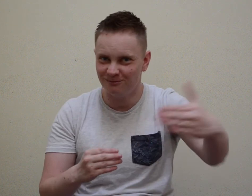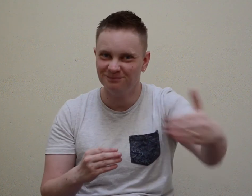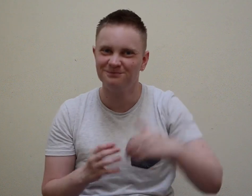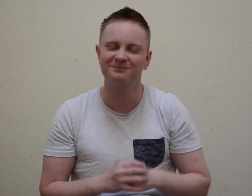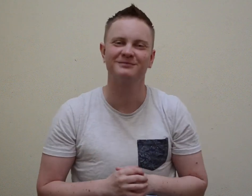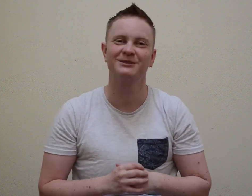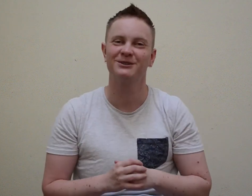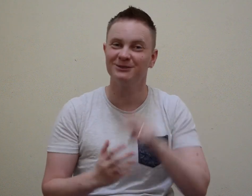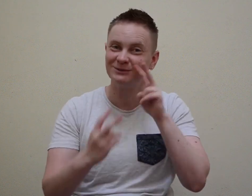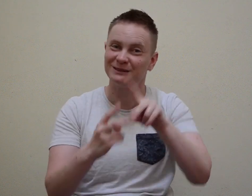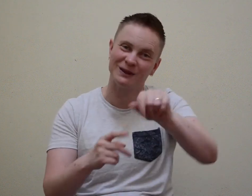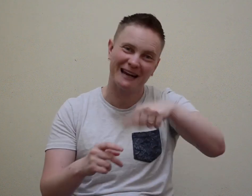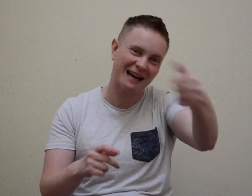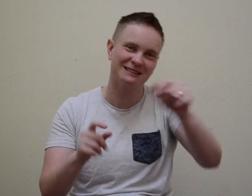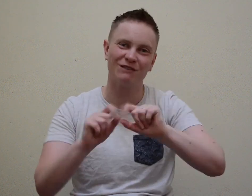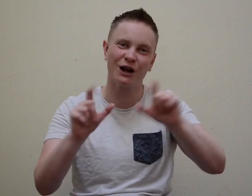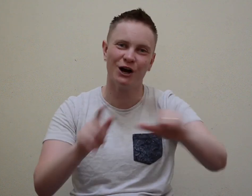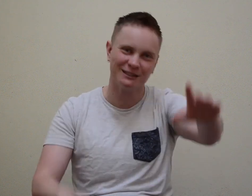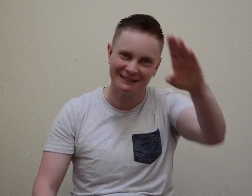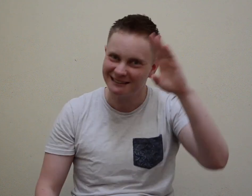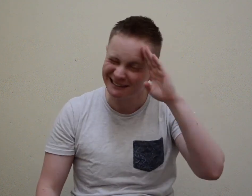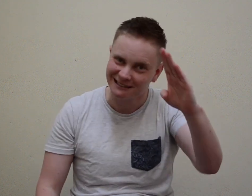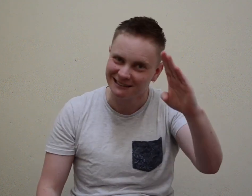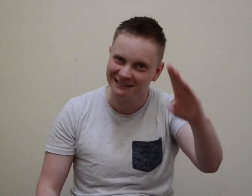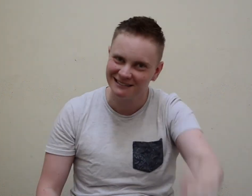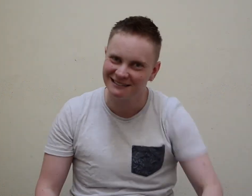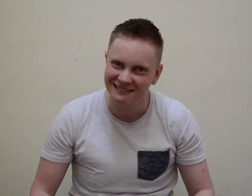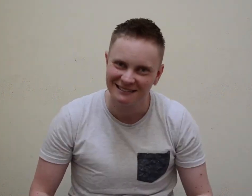and hope you enjoy watching some more. And I'll see you in the next vlog. Cheers.